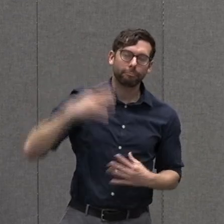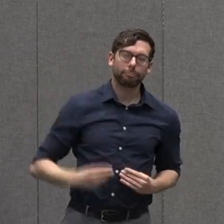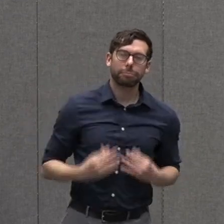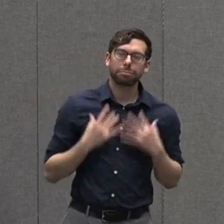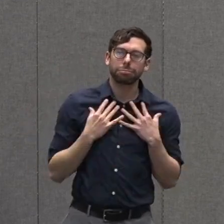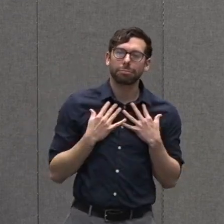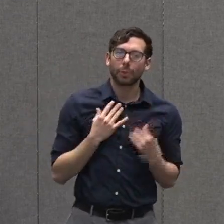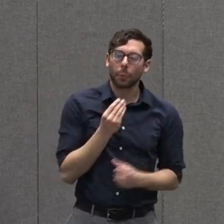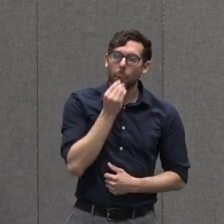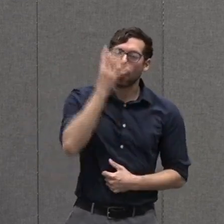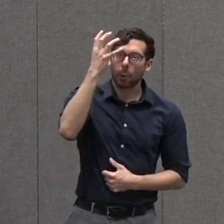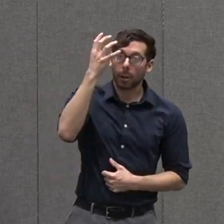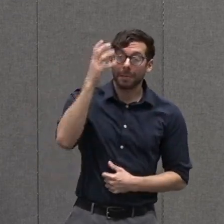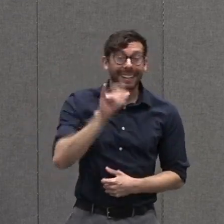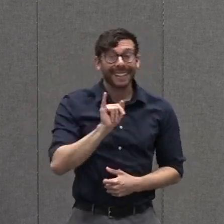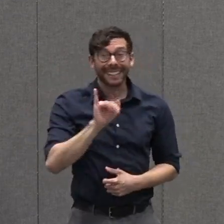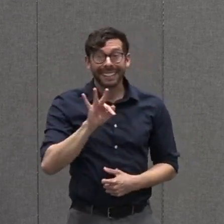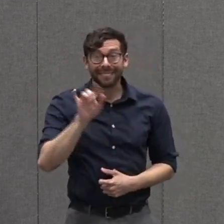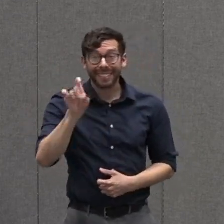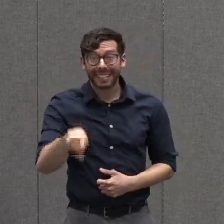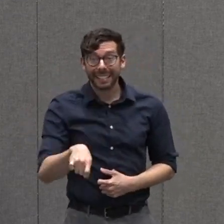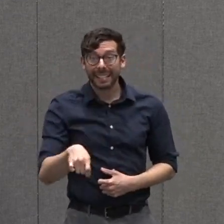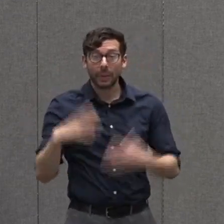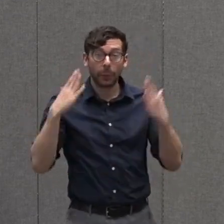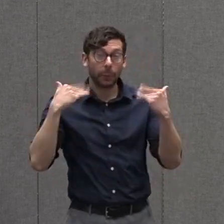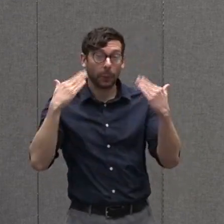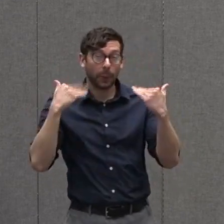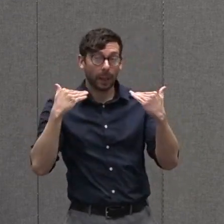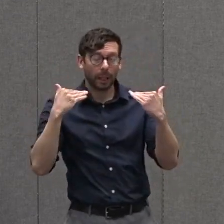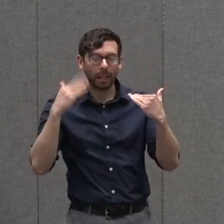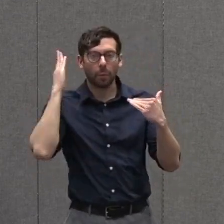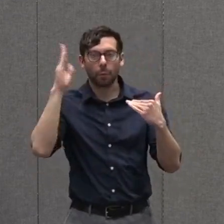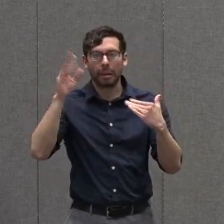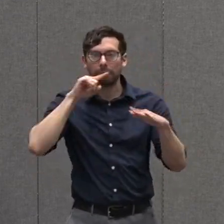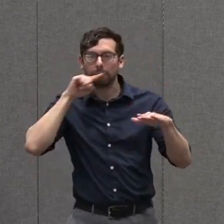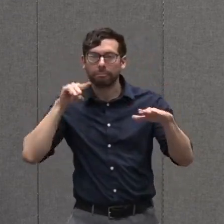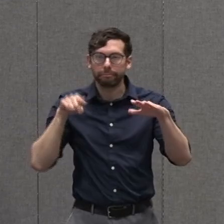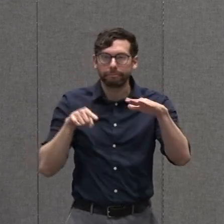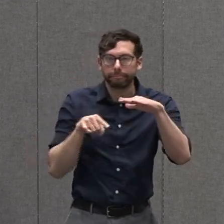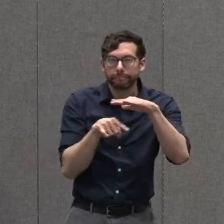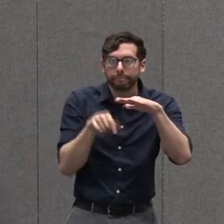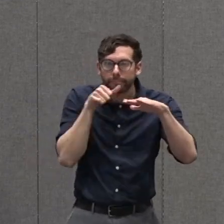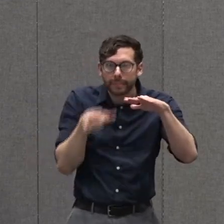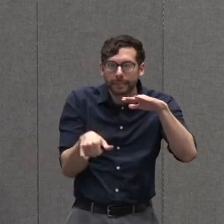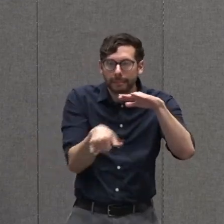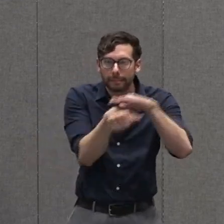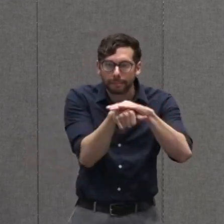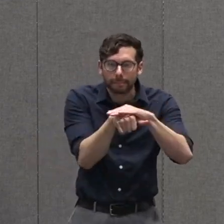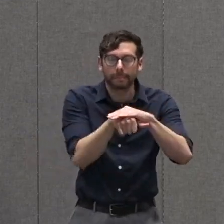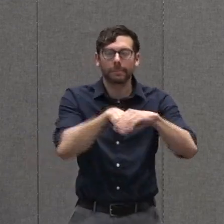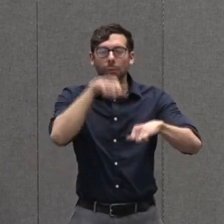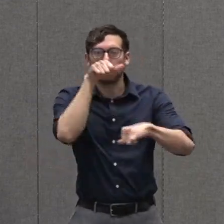And where our bodies are a constant temperature. Because of that we have to eat more.